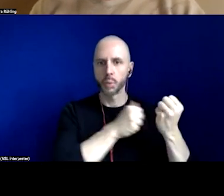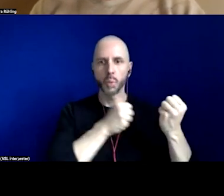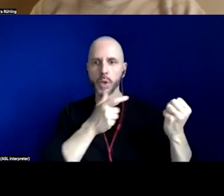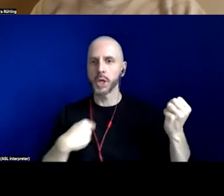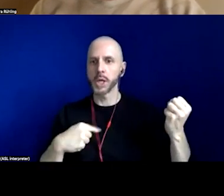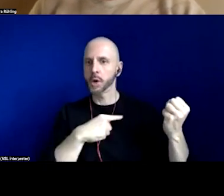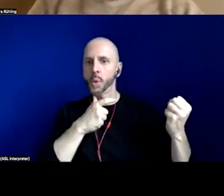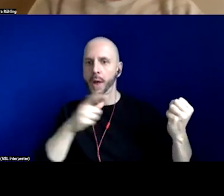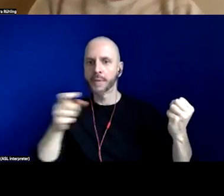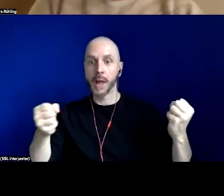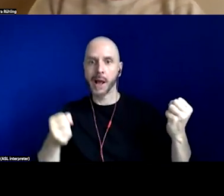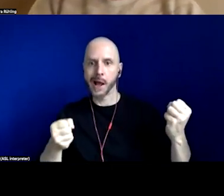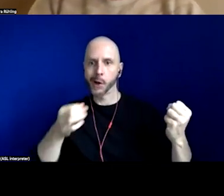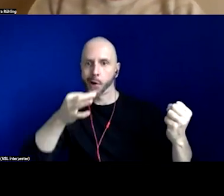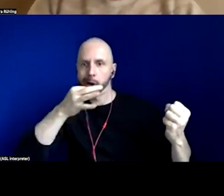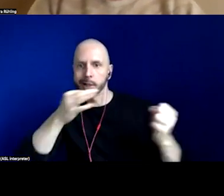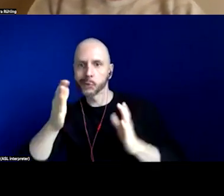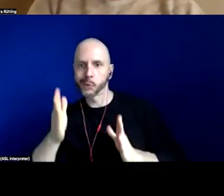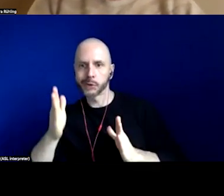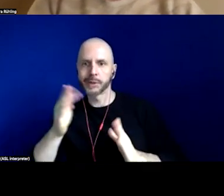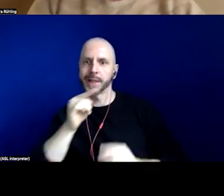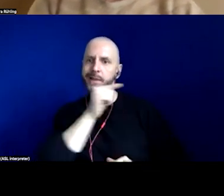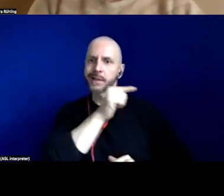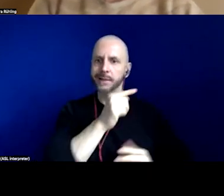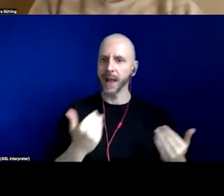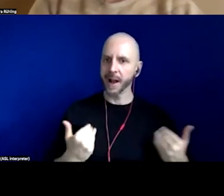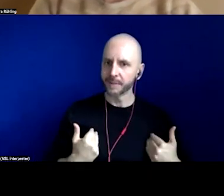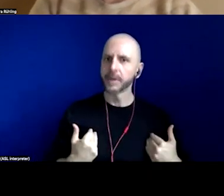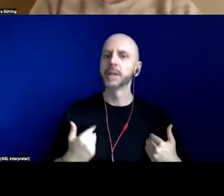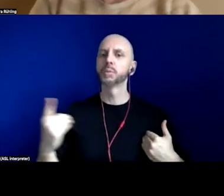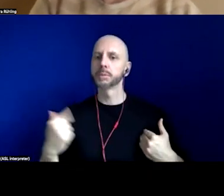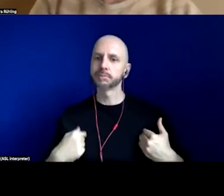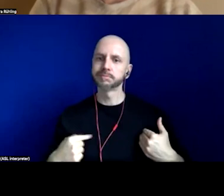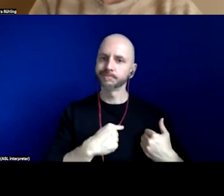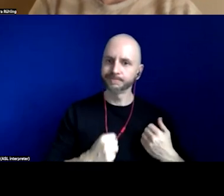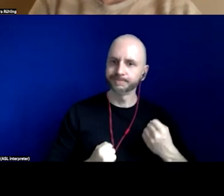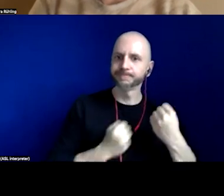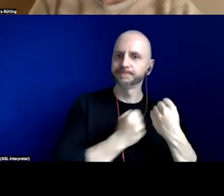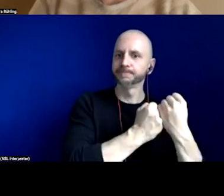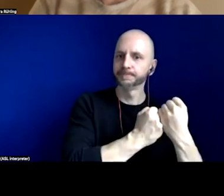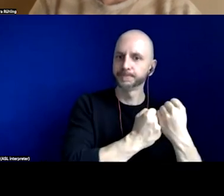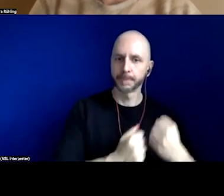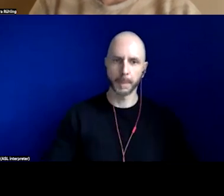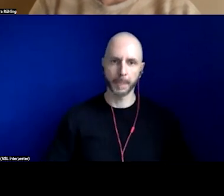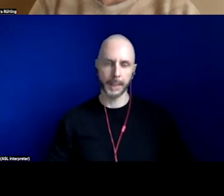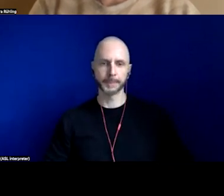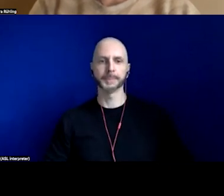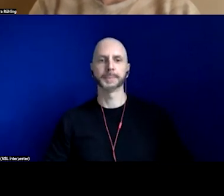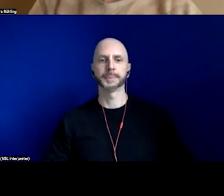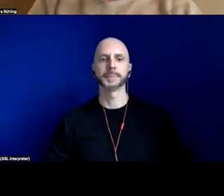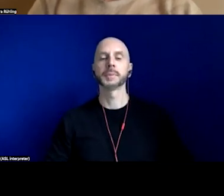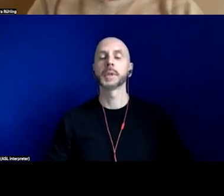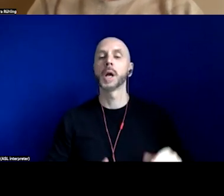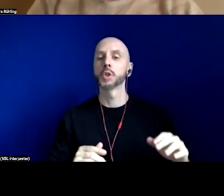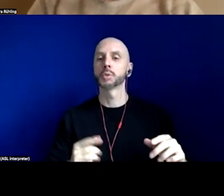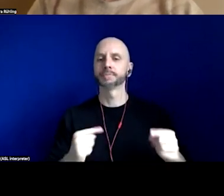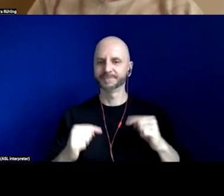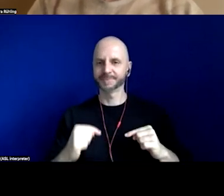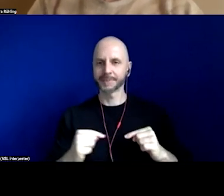So, now that we started exploring how to enhance our processes with the help of AI, our assumptions